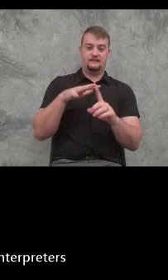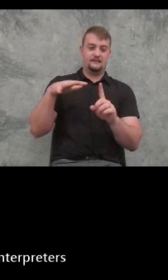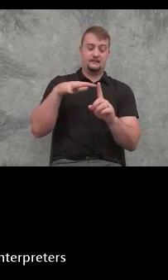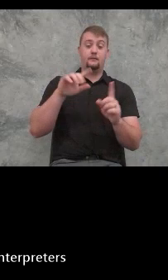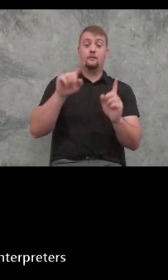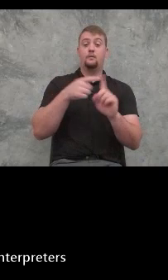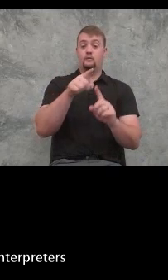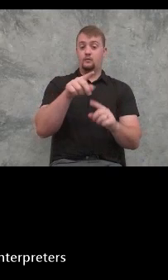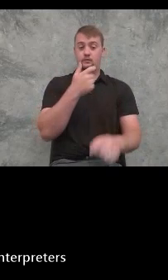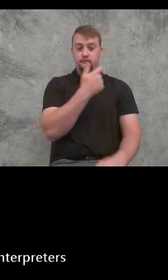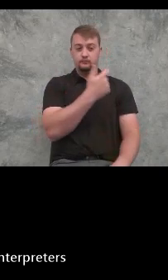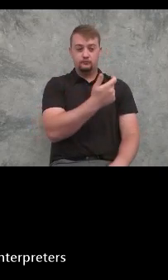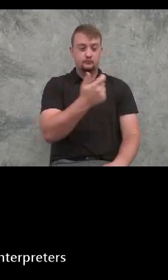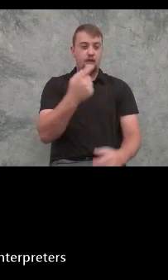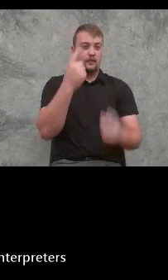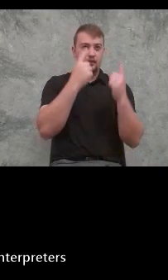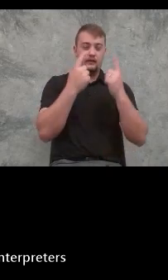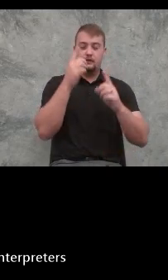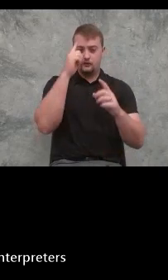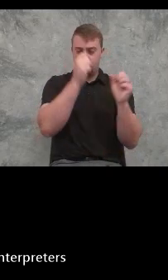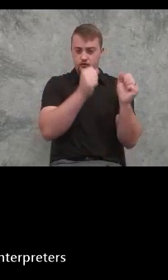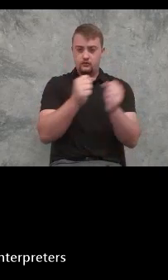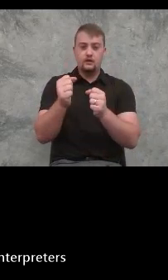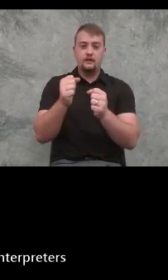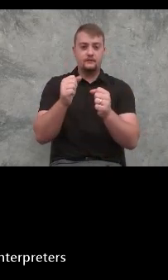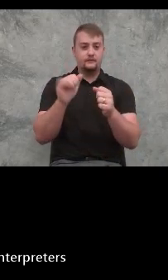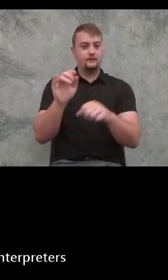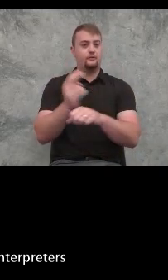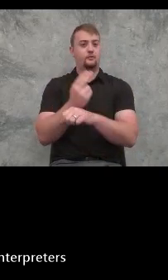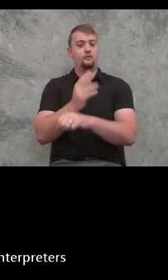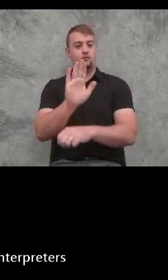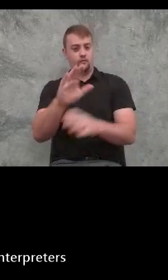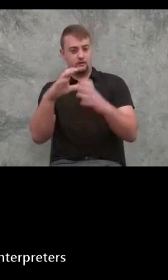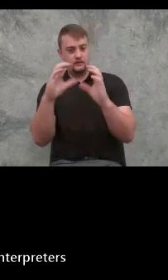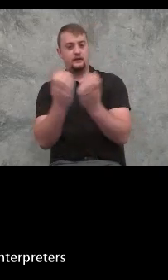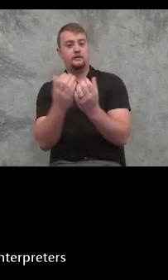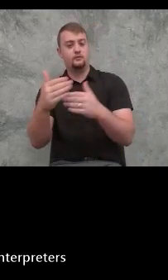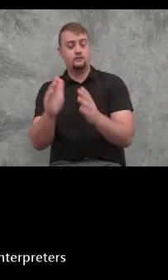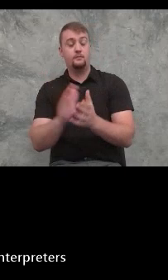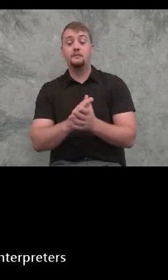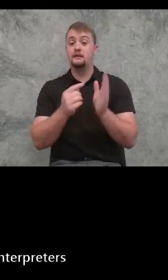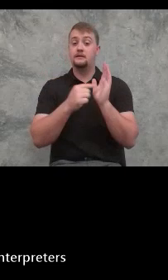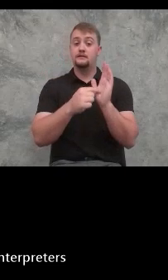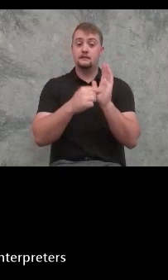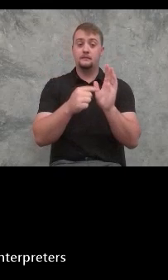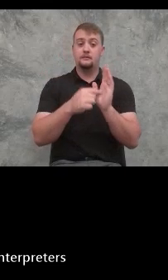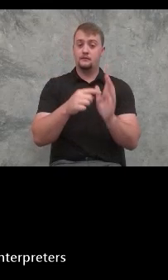please think about the strategies already in use in your classroom. For example, did you find any